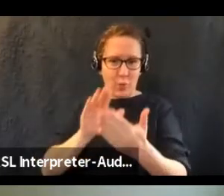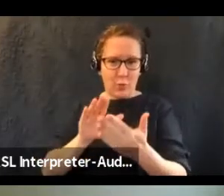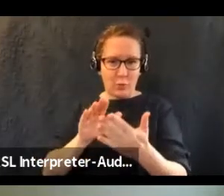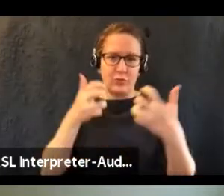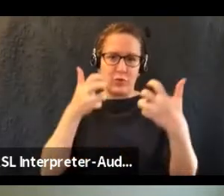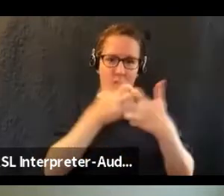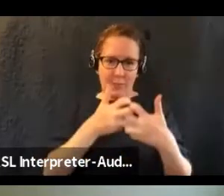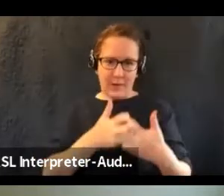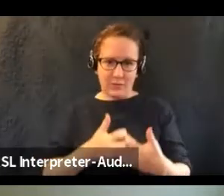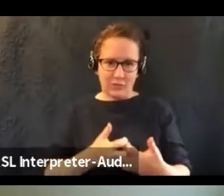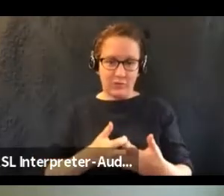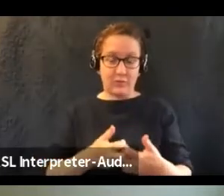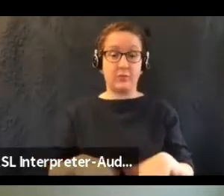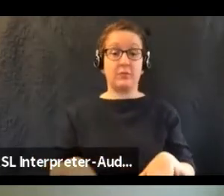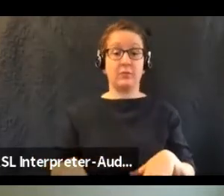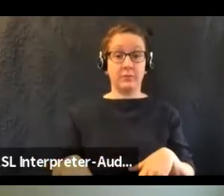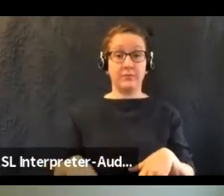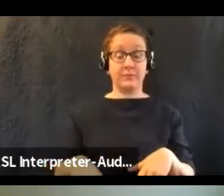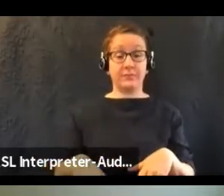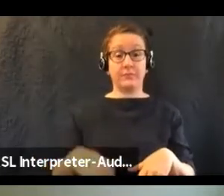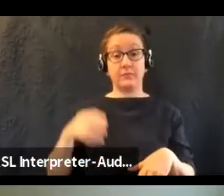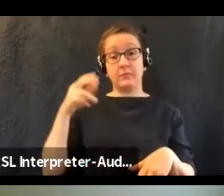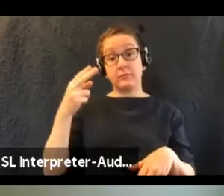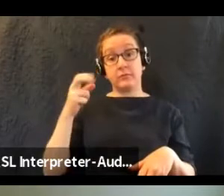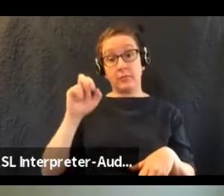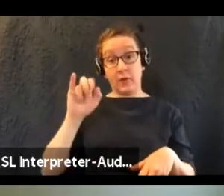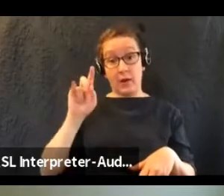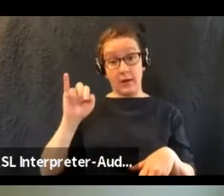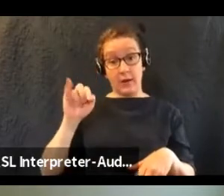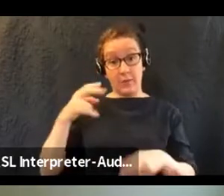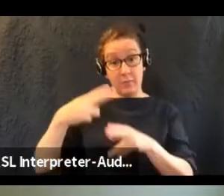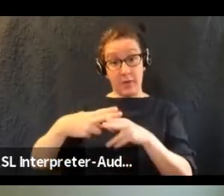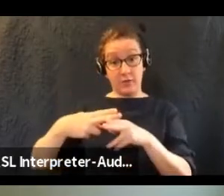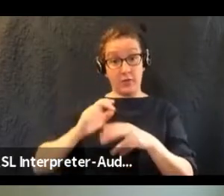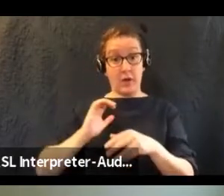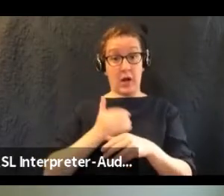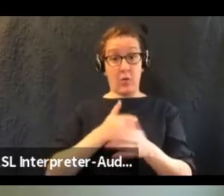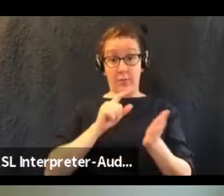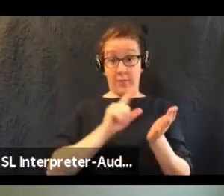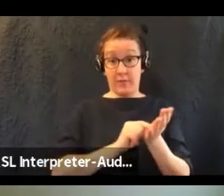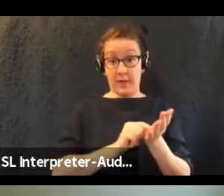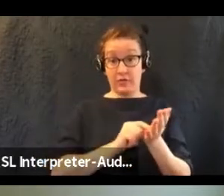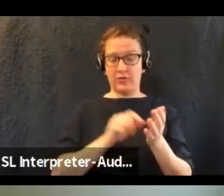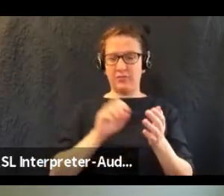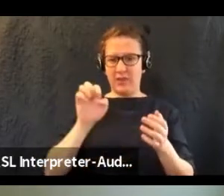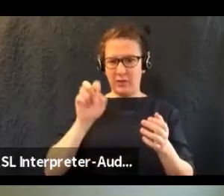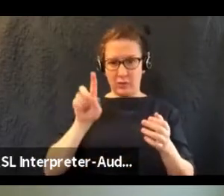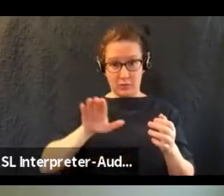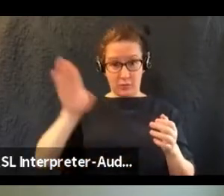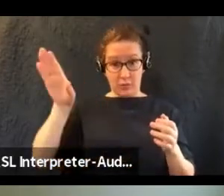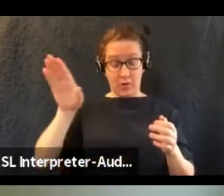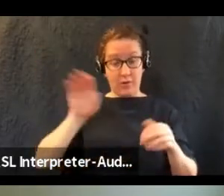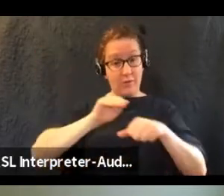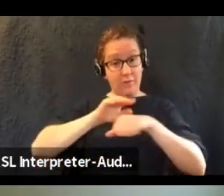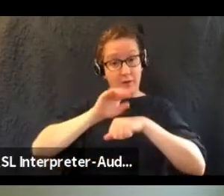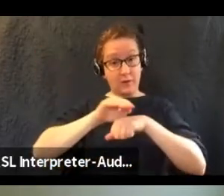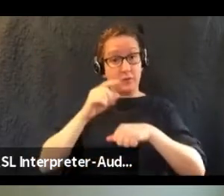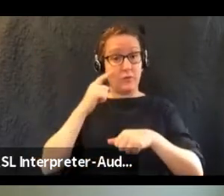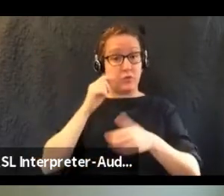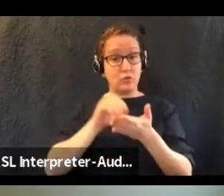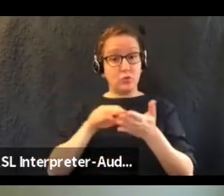So Heidi mentioned that our publication, Education Abroad Advising for Students with Disabilities,